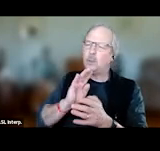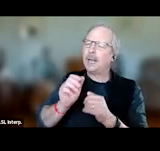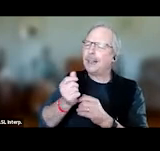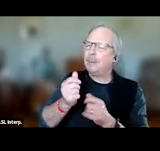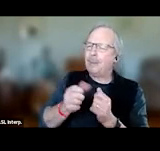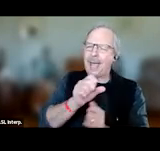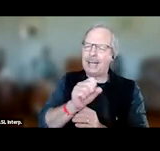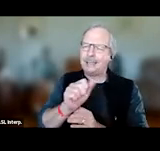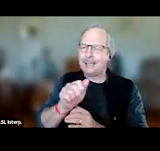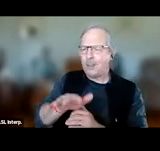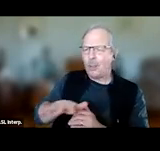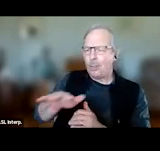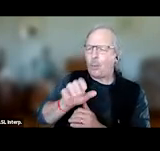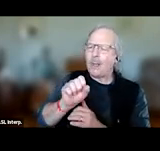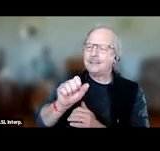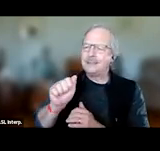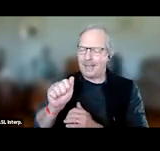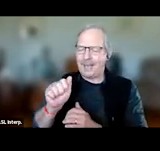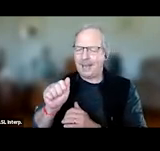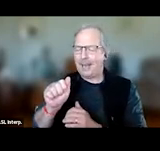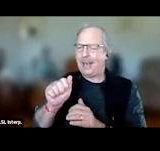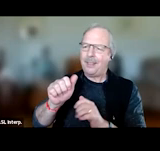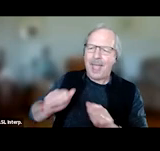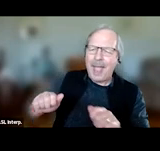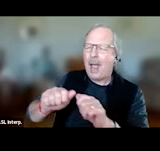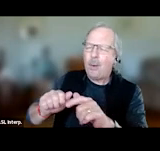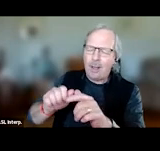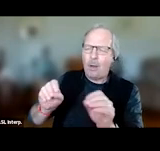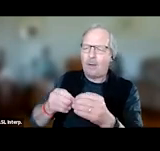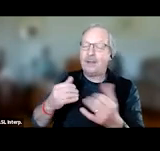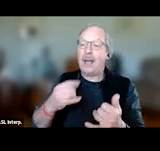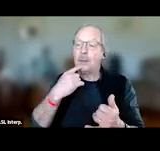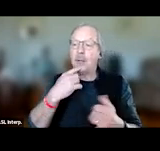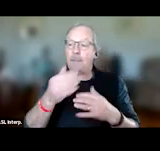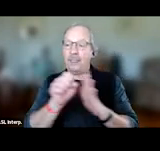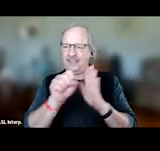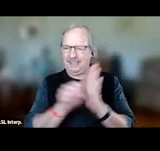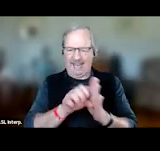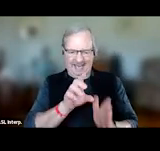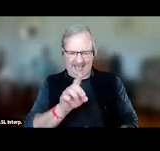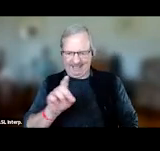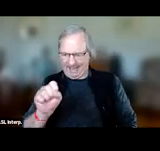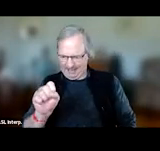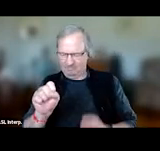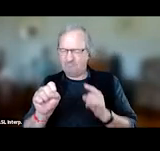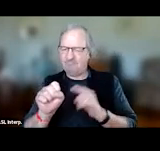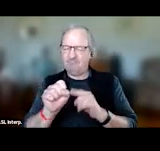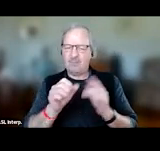you know that the local SSA office and the area offices. Now we're gonna talk about the state DSS, you know, where the medical determinations are made.